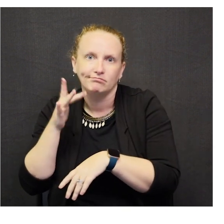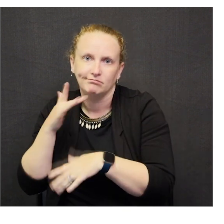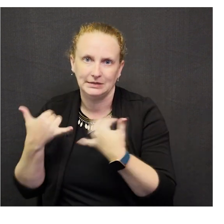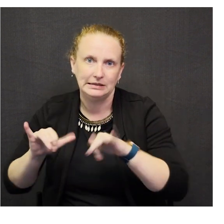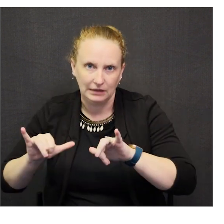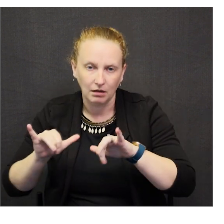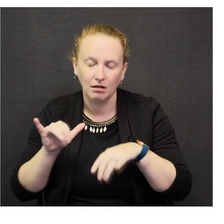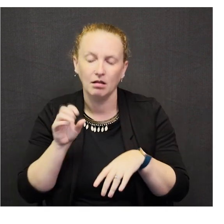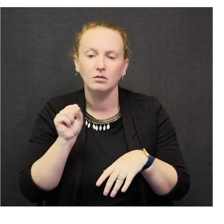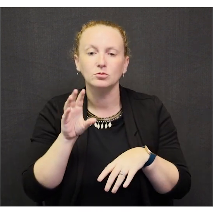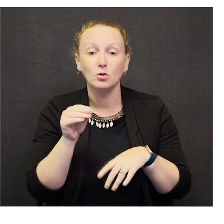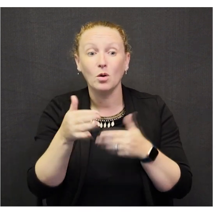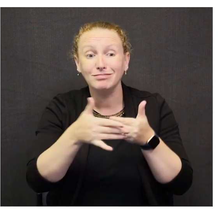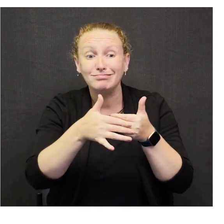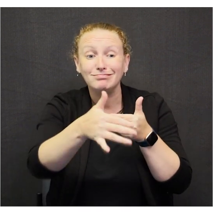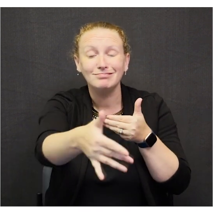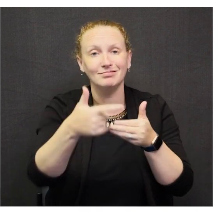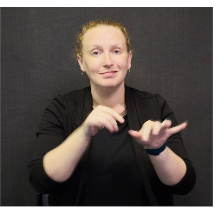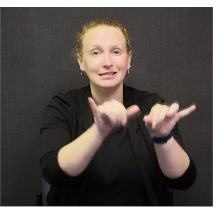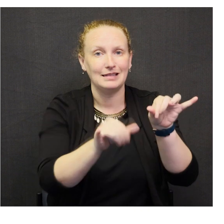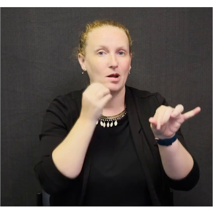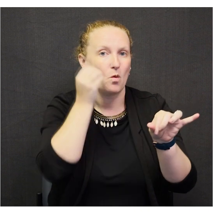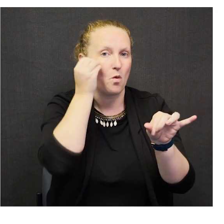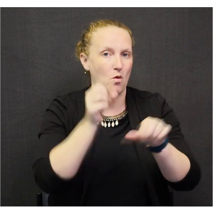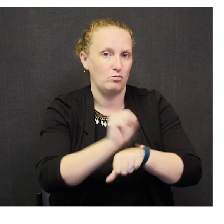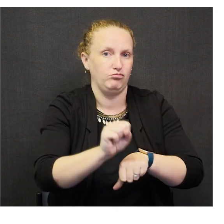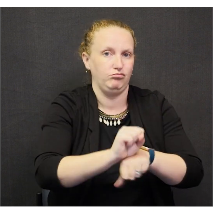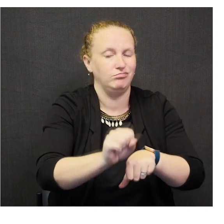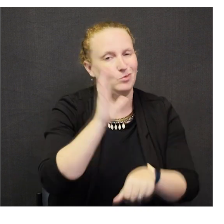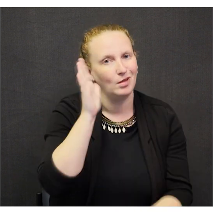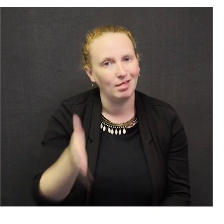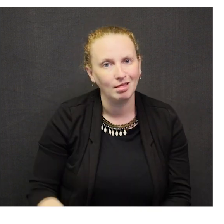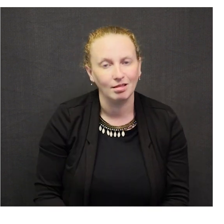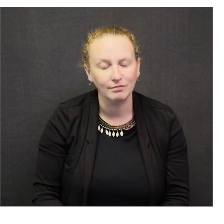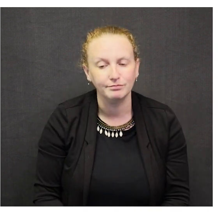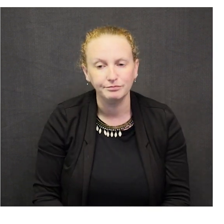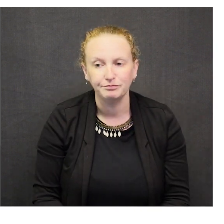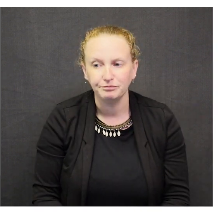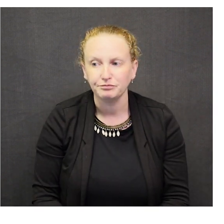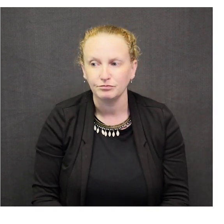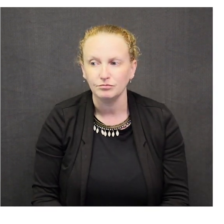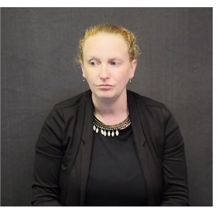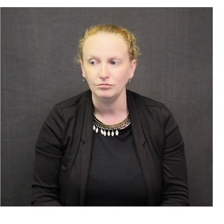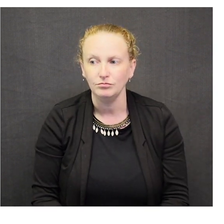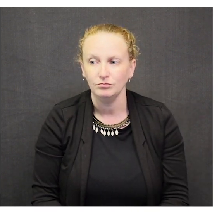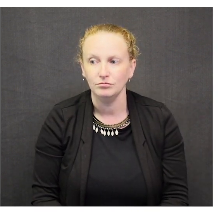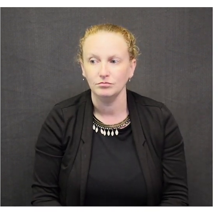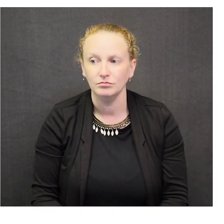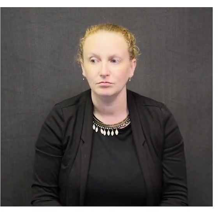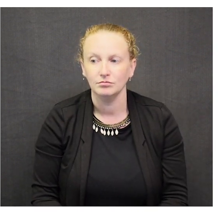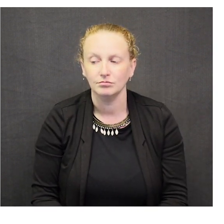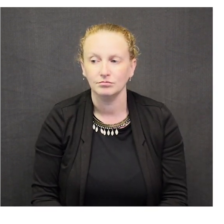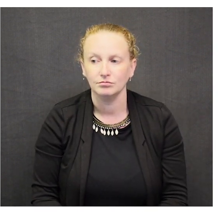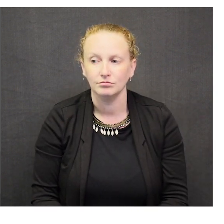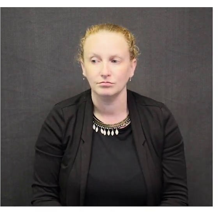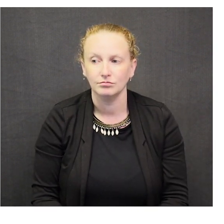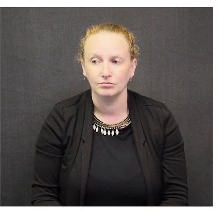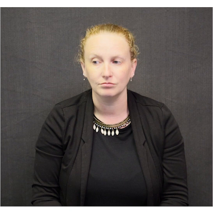have had very interesting experiences with it. Yes, video visits are virtual face to